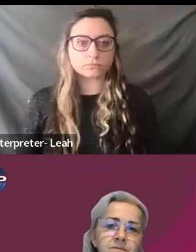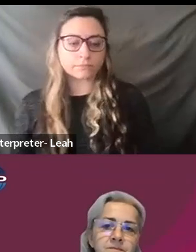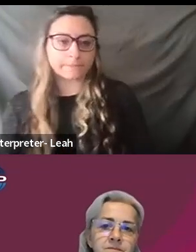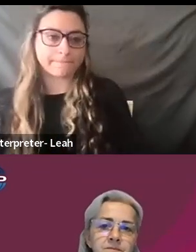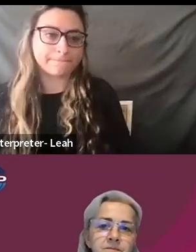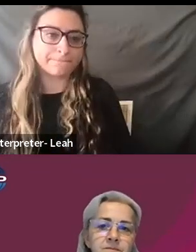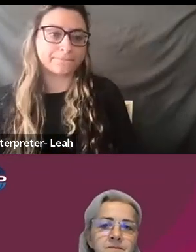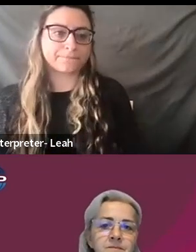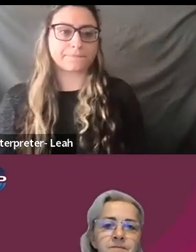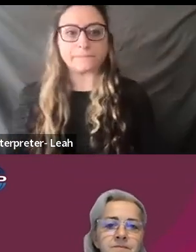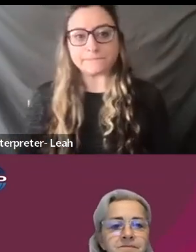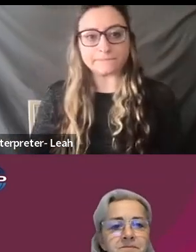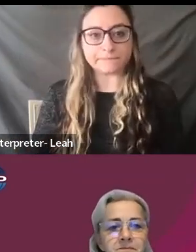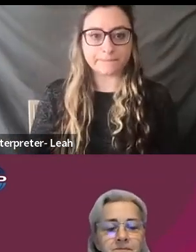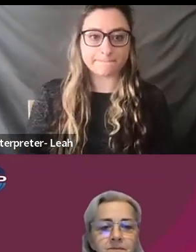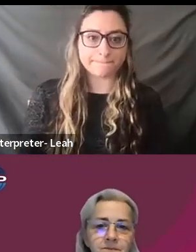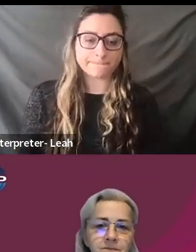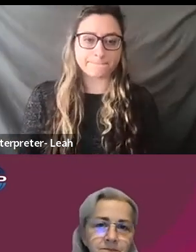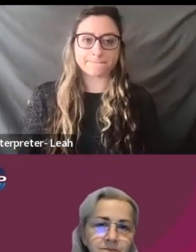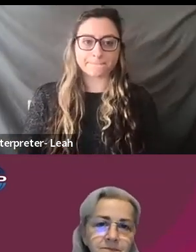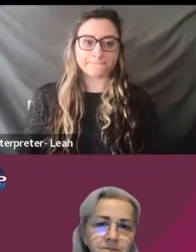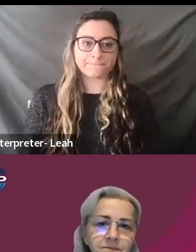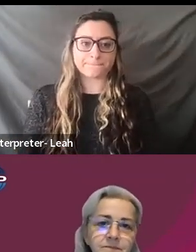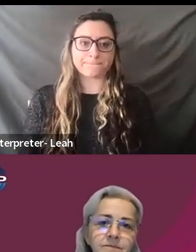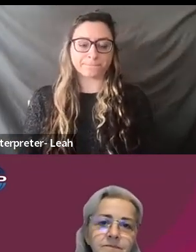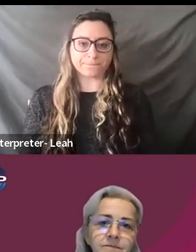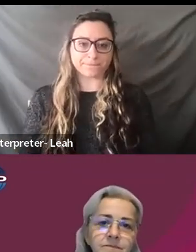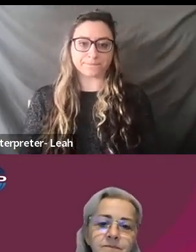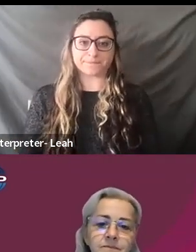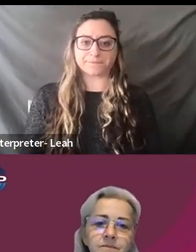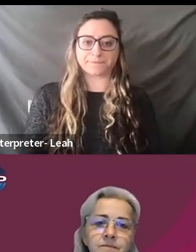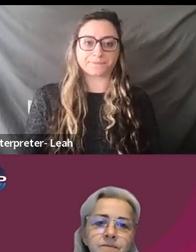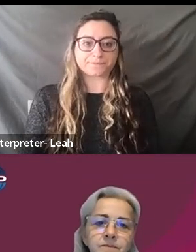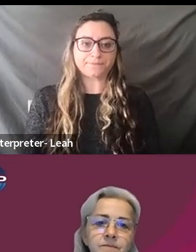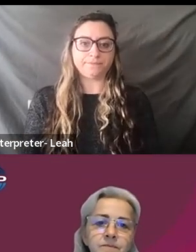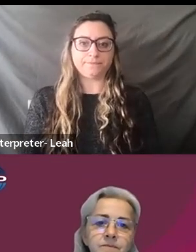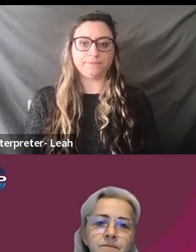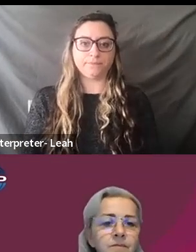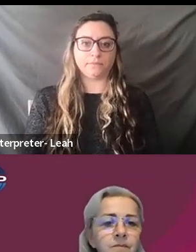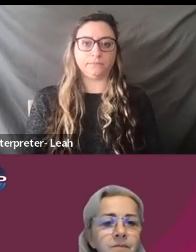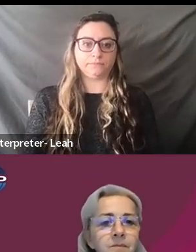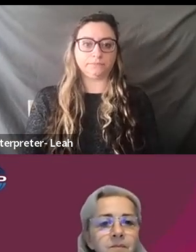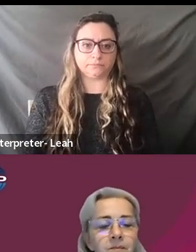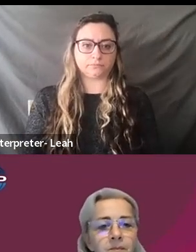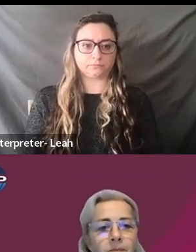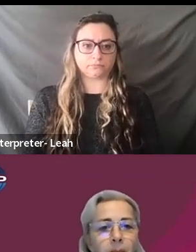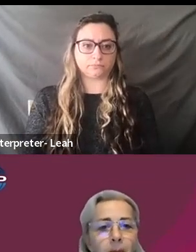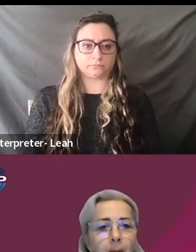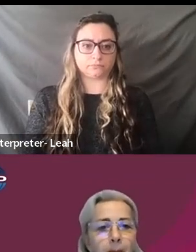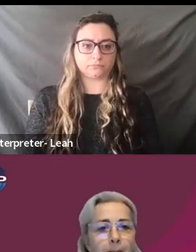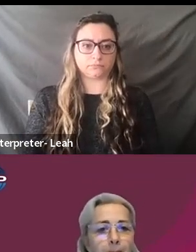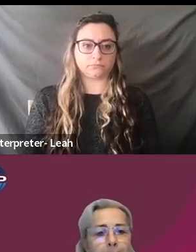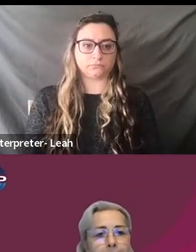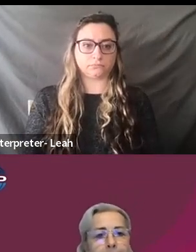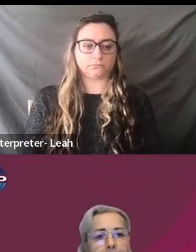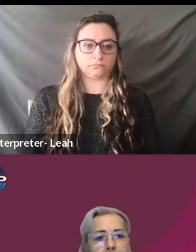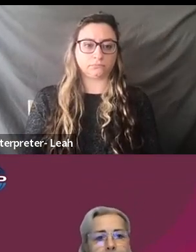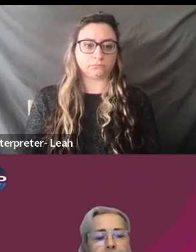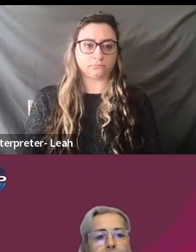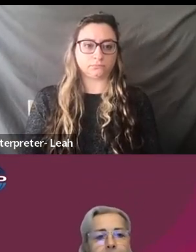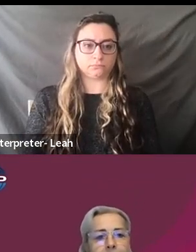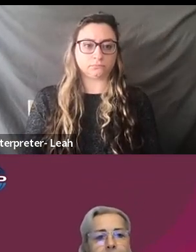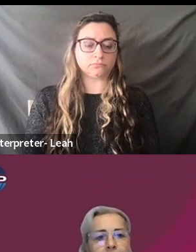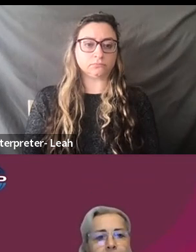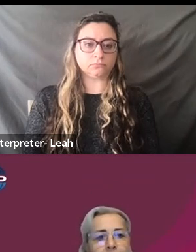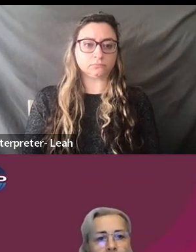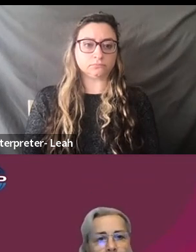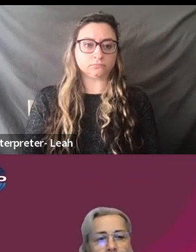But we got a lot of people.